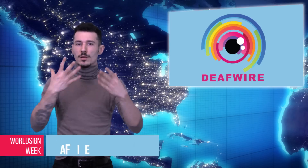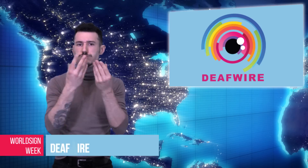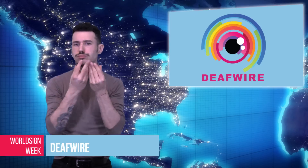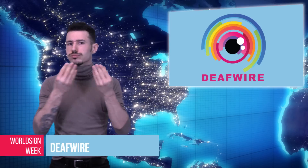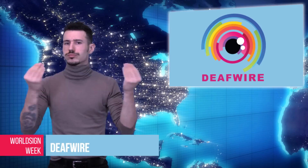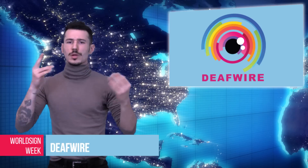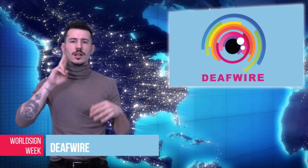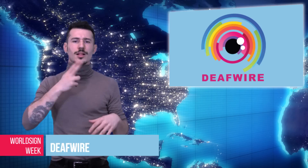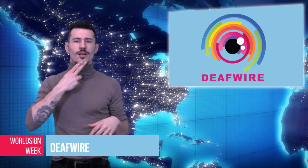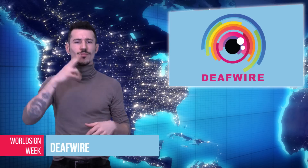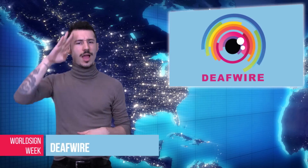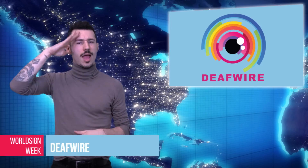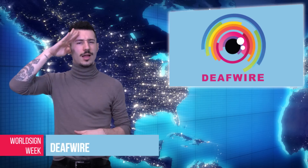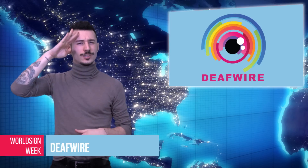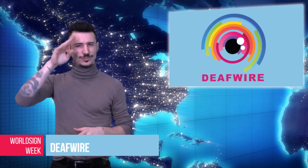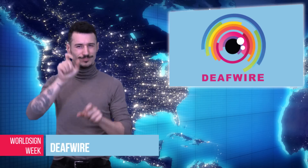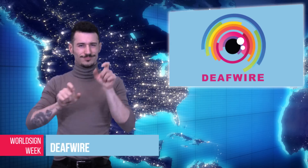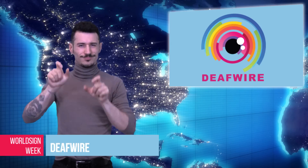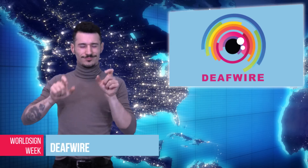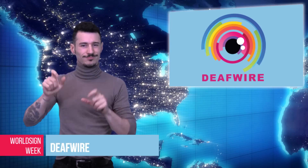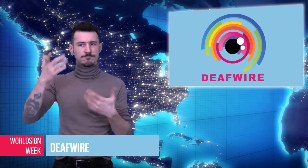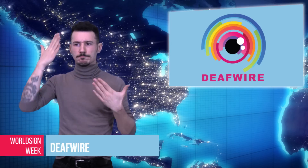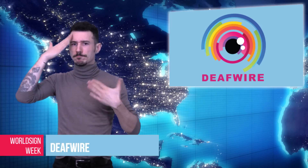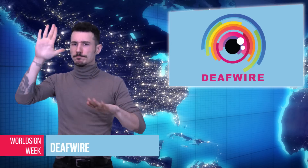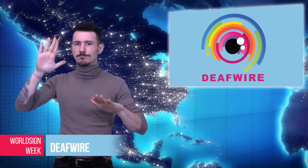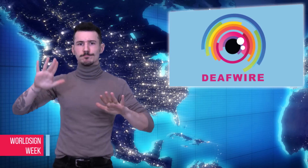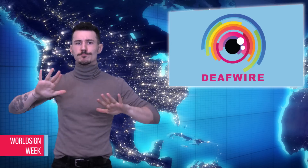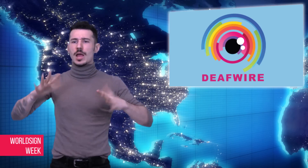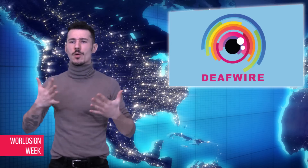Alessio: Most Irish Deaf don’t know their rights